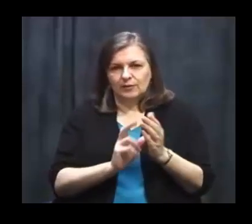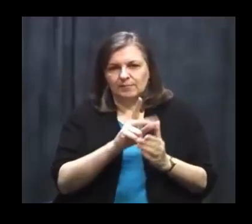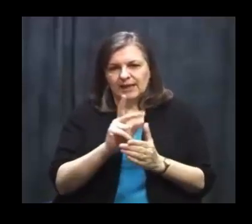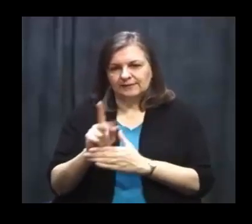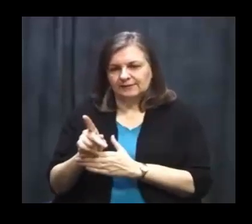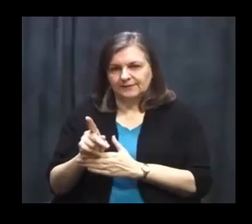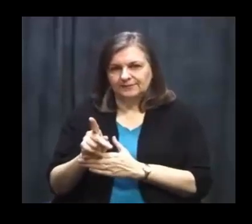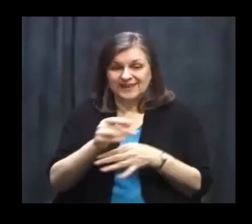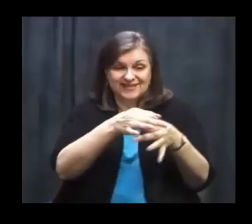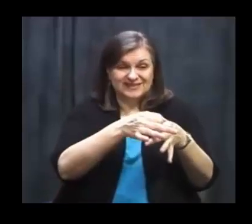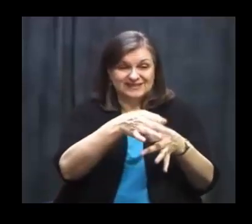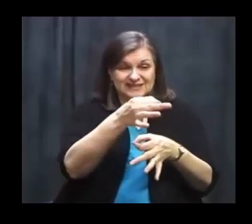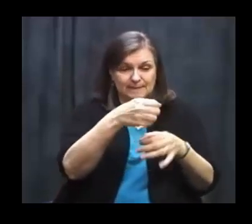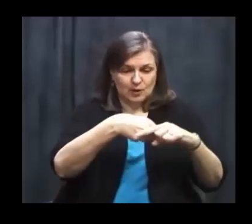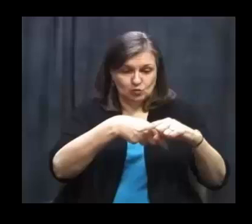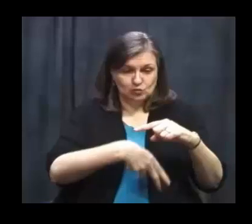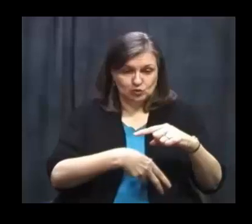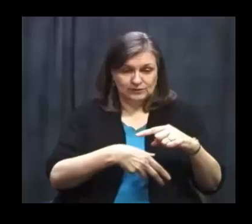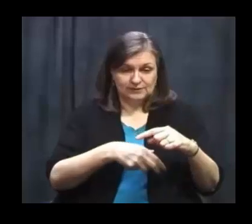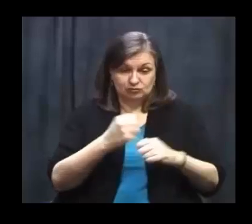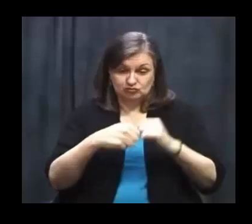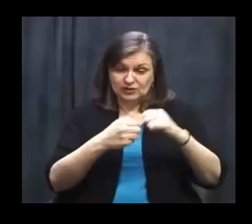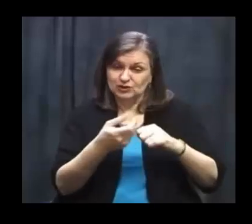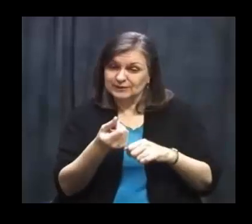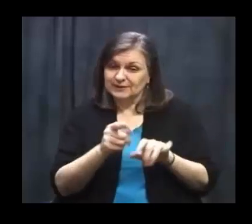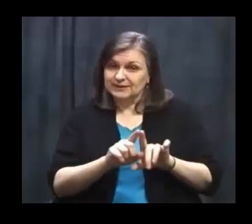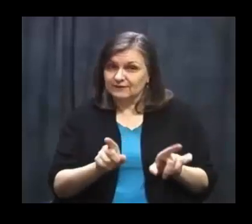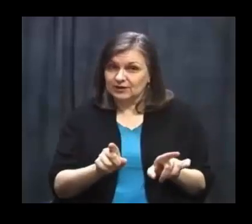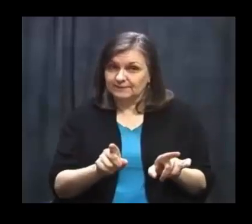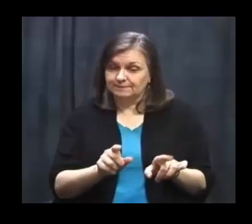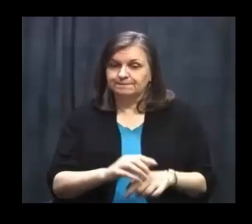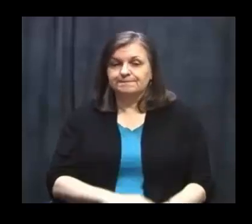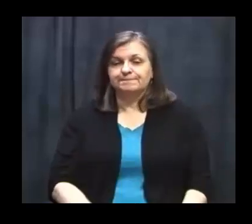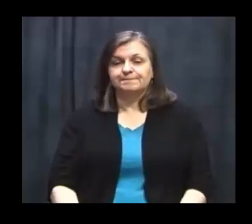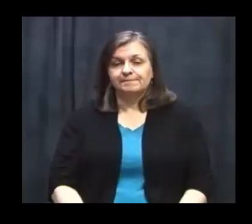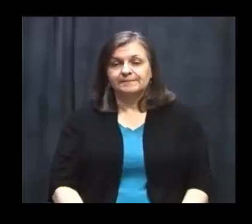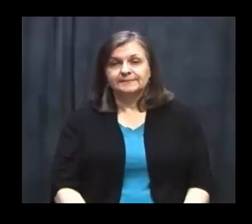and roots these are going to look very different for us